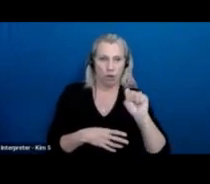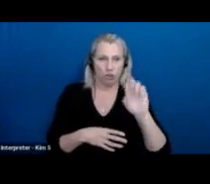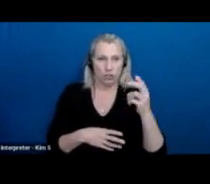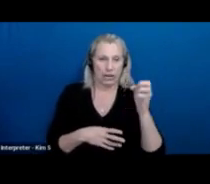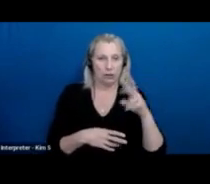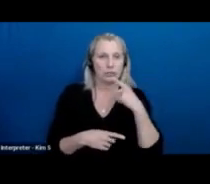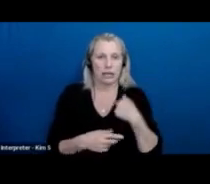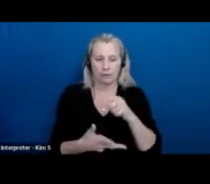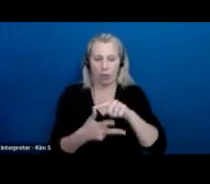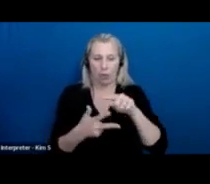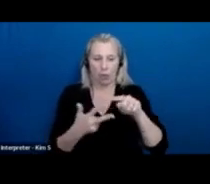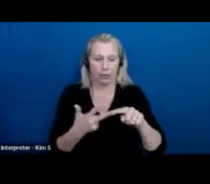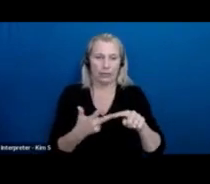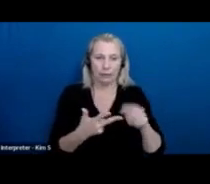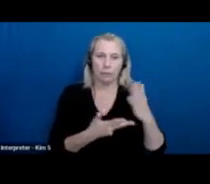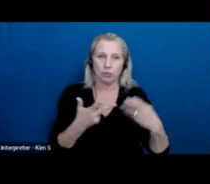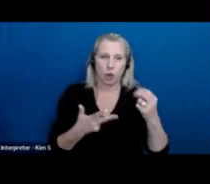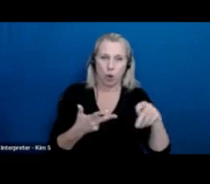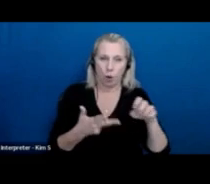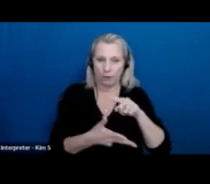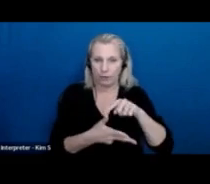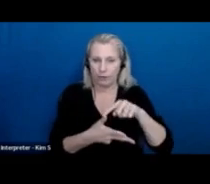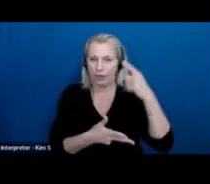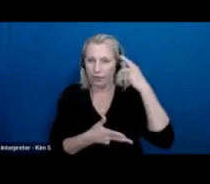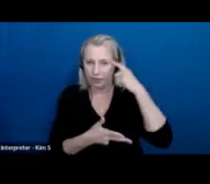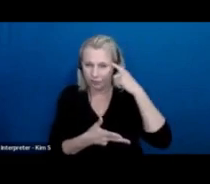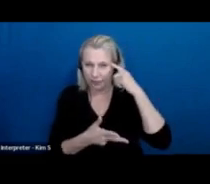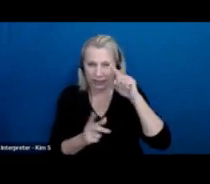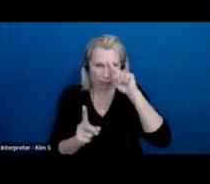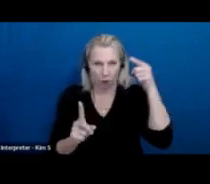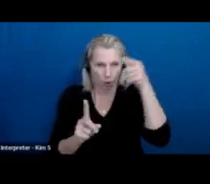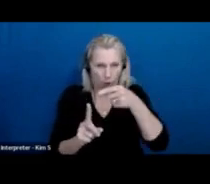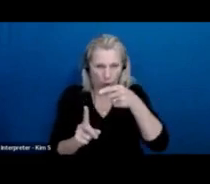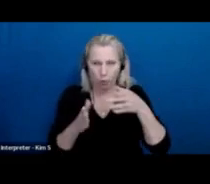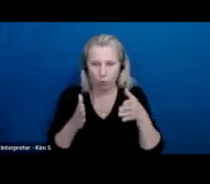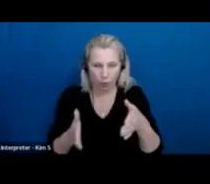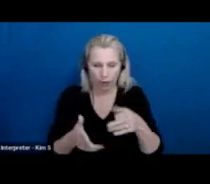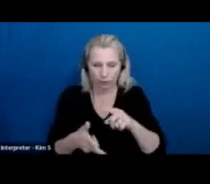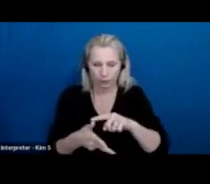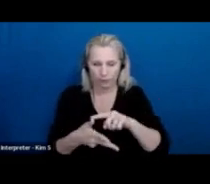to hope. The first is thinking in a goal oriented way. The second is to be able to figure